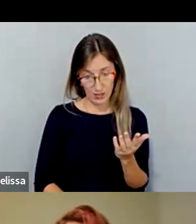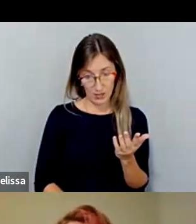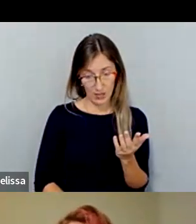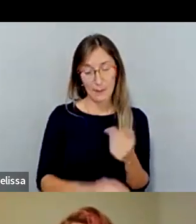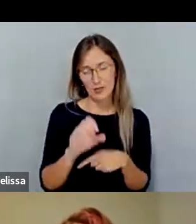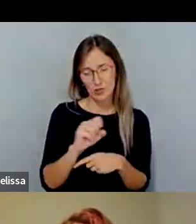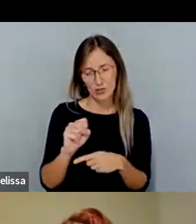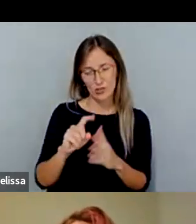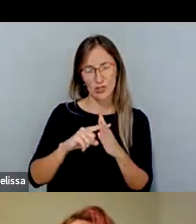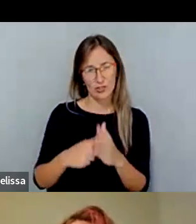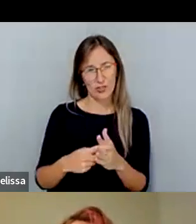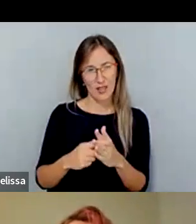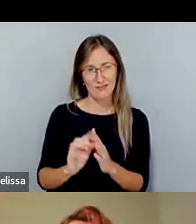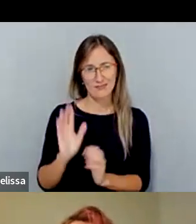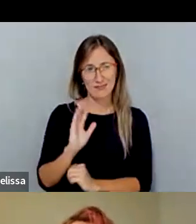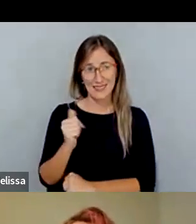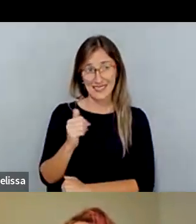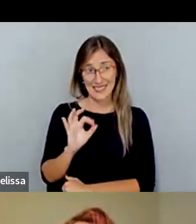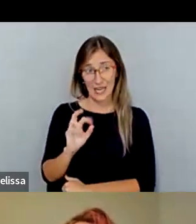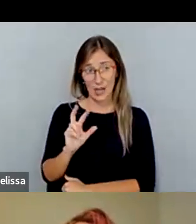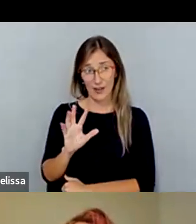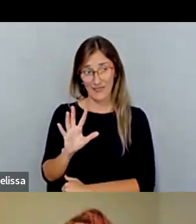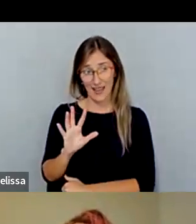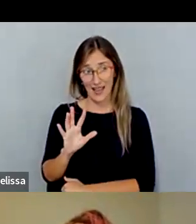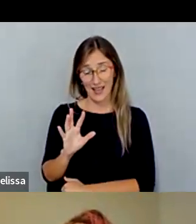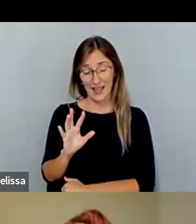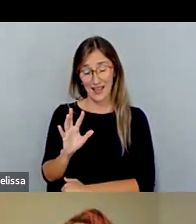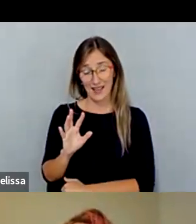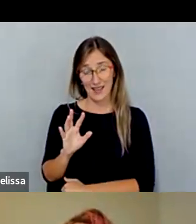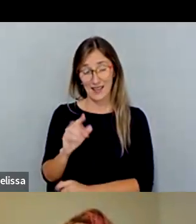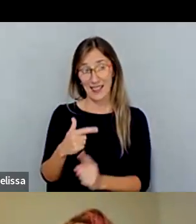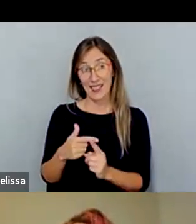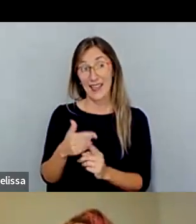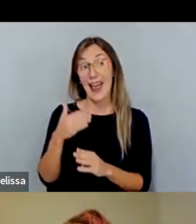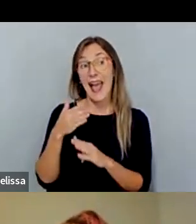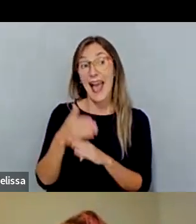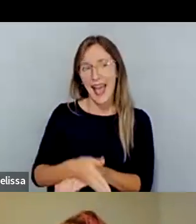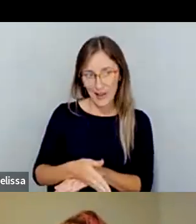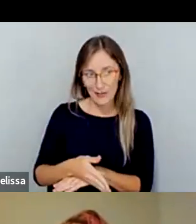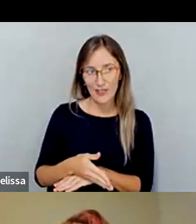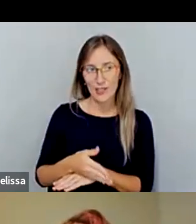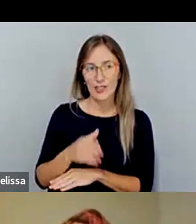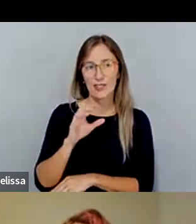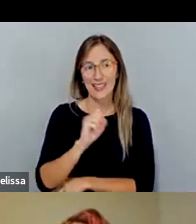training on SSI and SSDI. One of the things I started out in the beginning